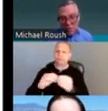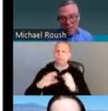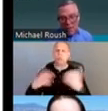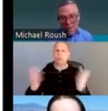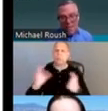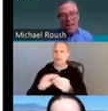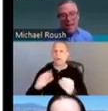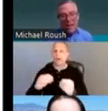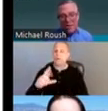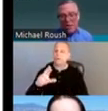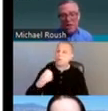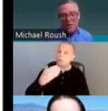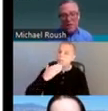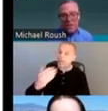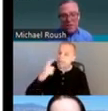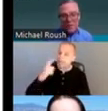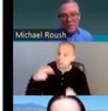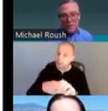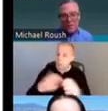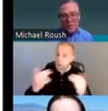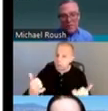for joining us today. I'll turn it over to you.